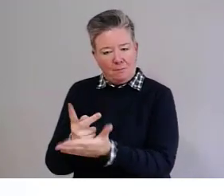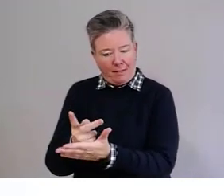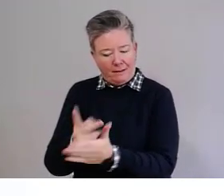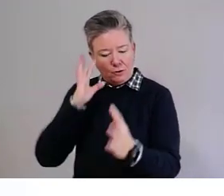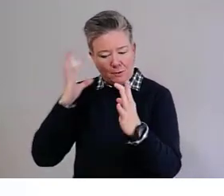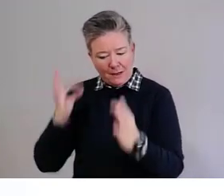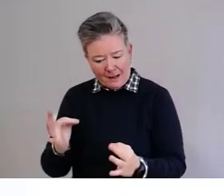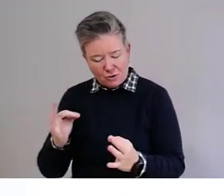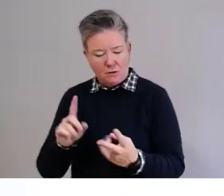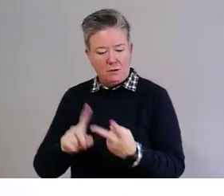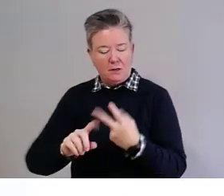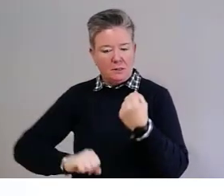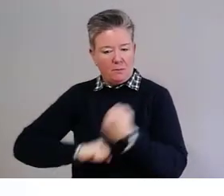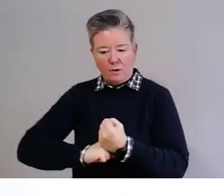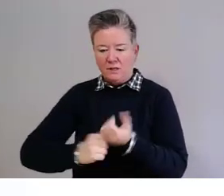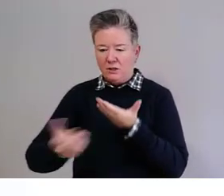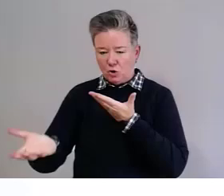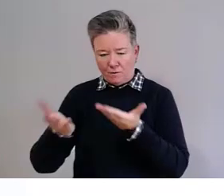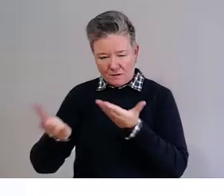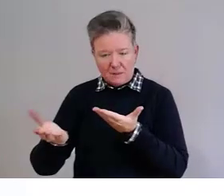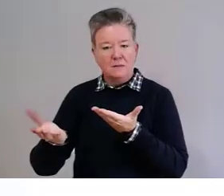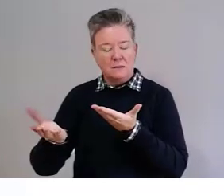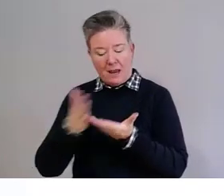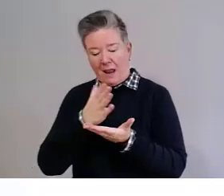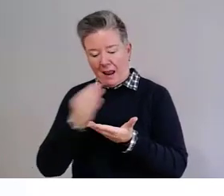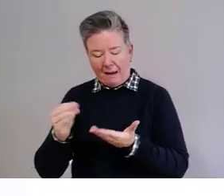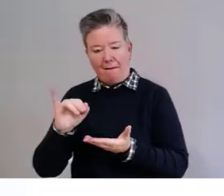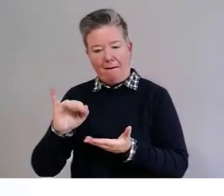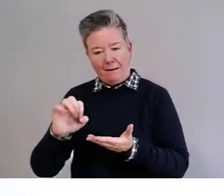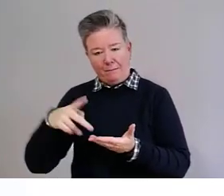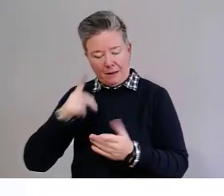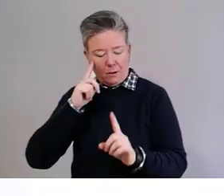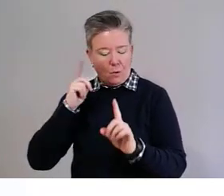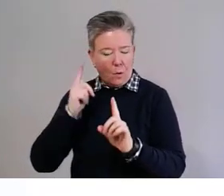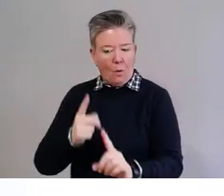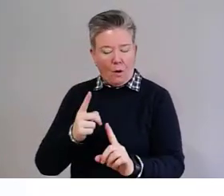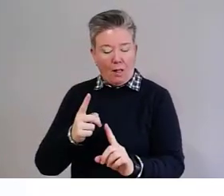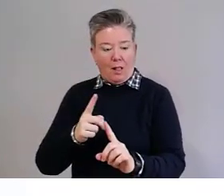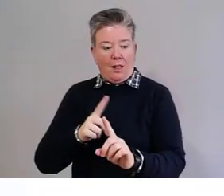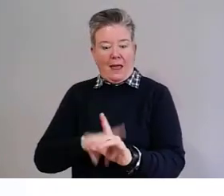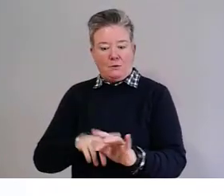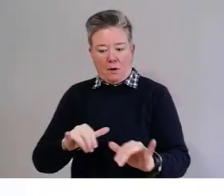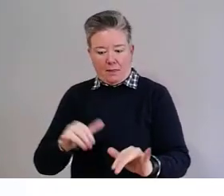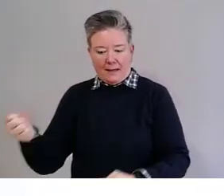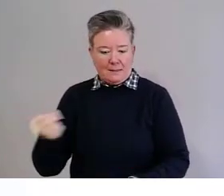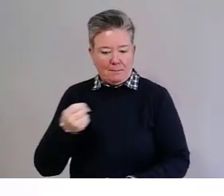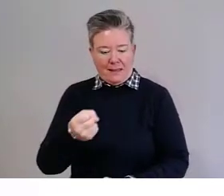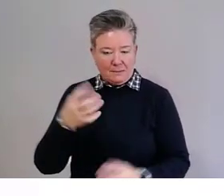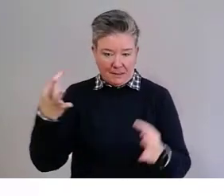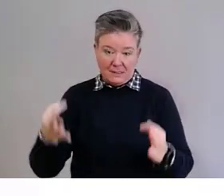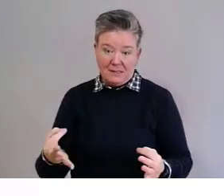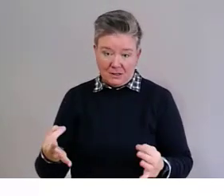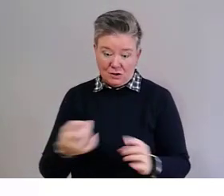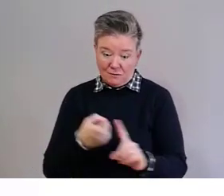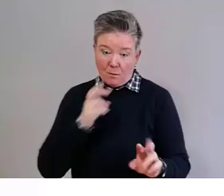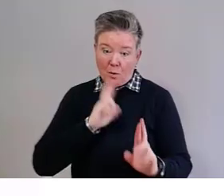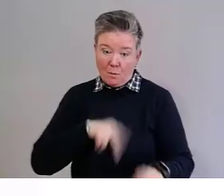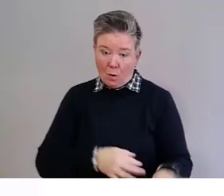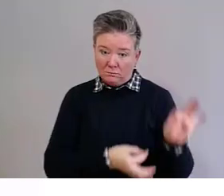supports and services, and IEP goals as well as placement decisions.